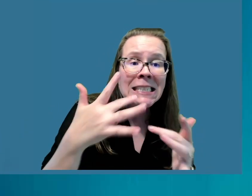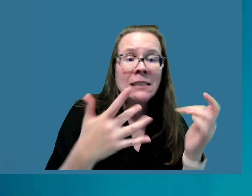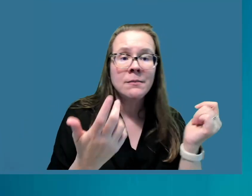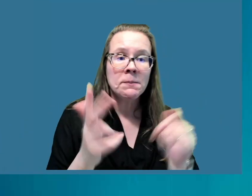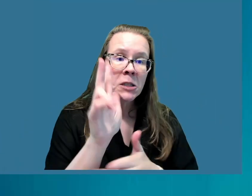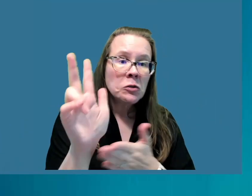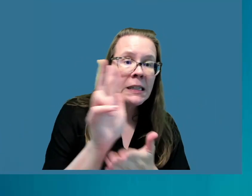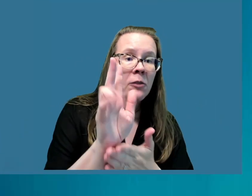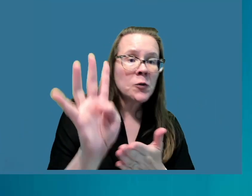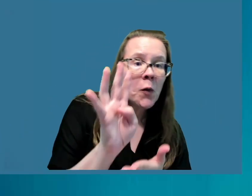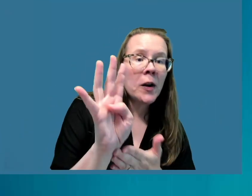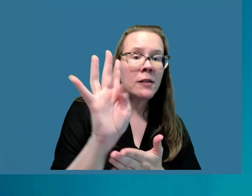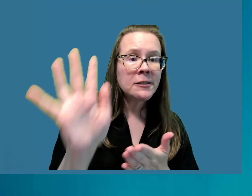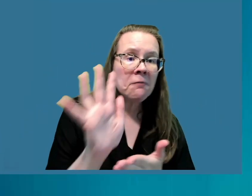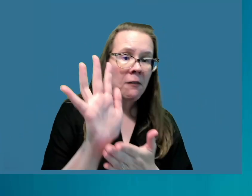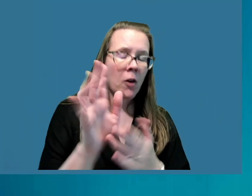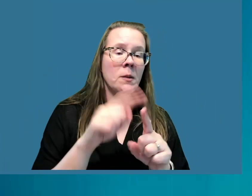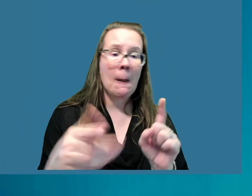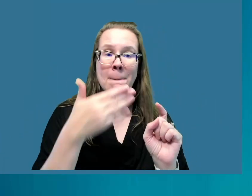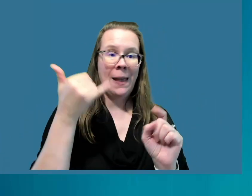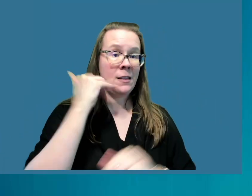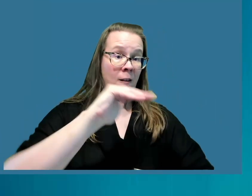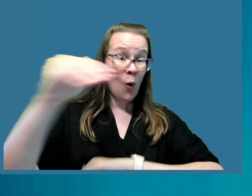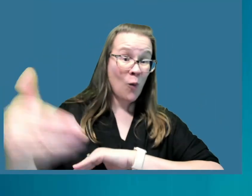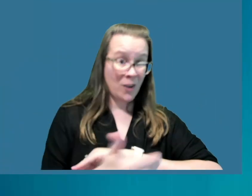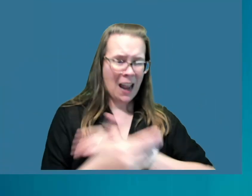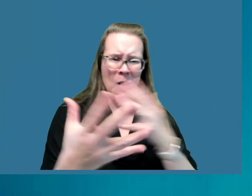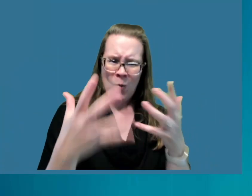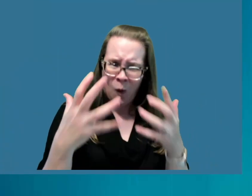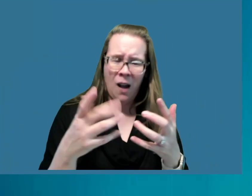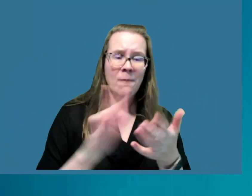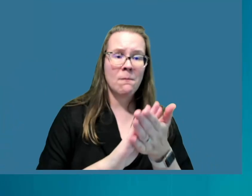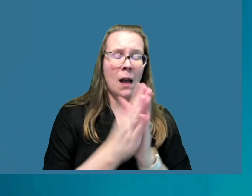to refrigerate mine overnight. You can get away with doing, you know, at least 3 hours: